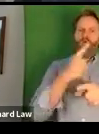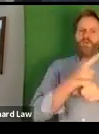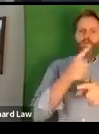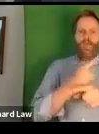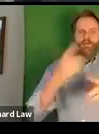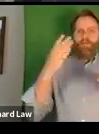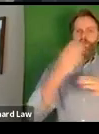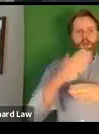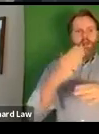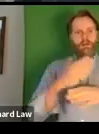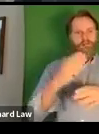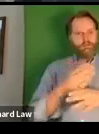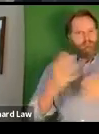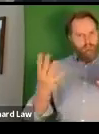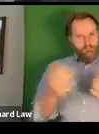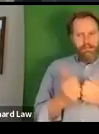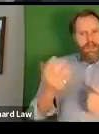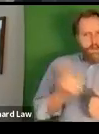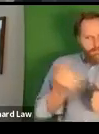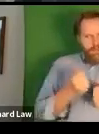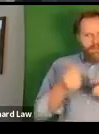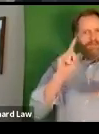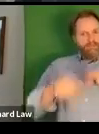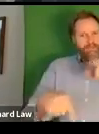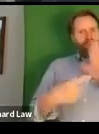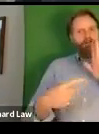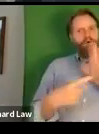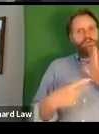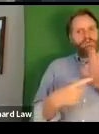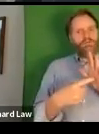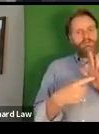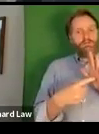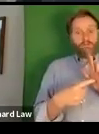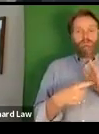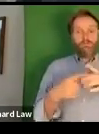everybody is always going to be an issue and being key workers staff are very